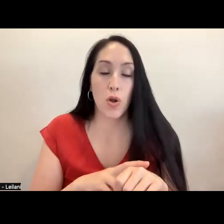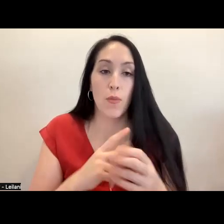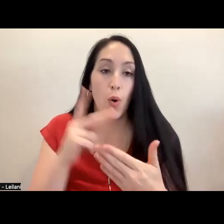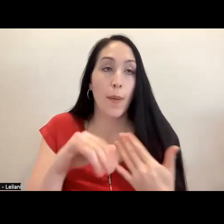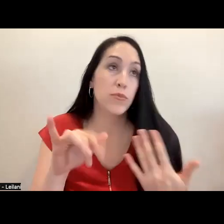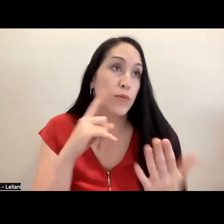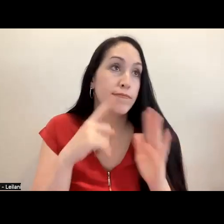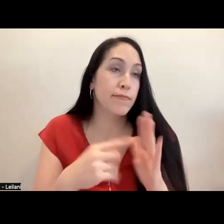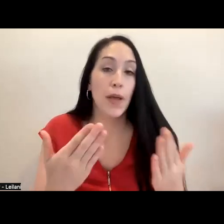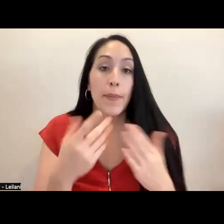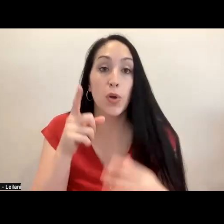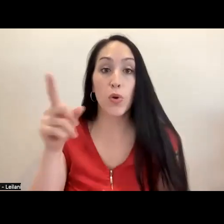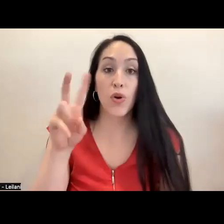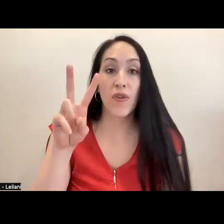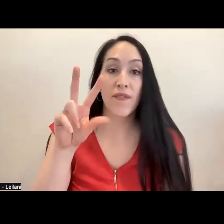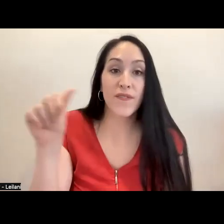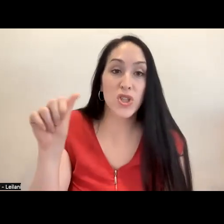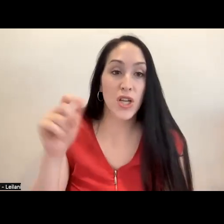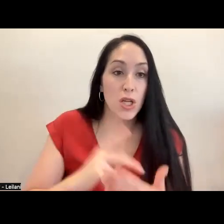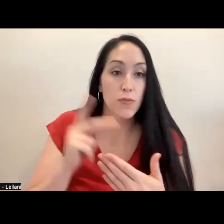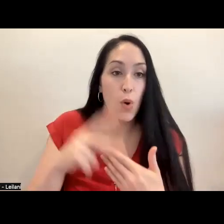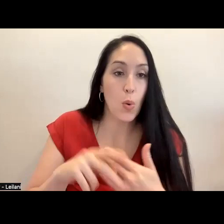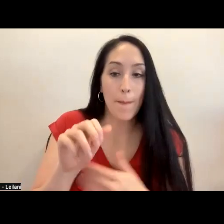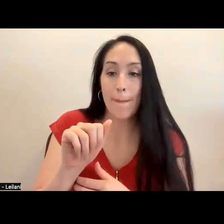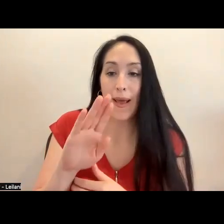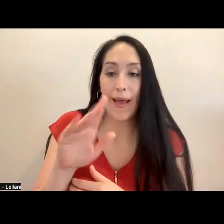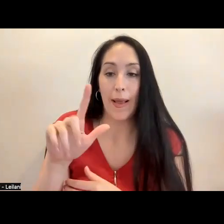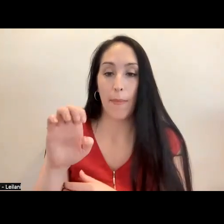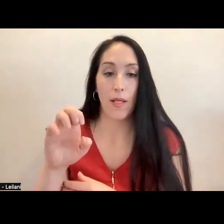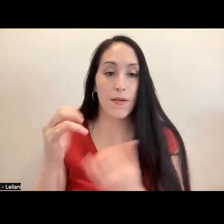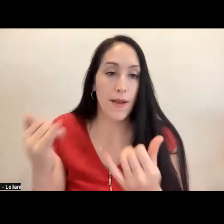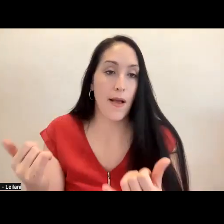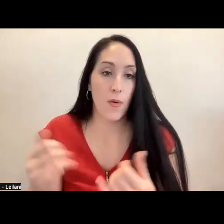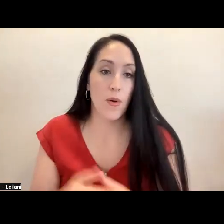program is able now, and you want to roll that over to for disable program.